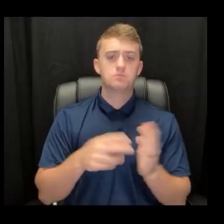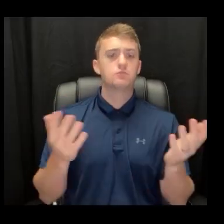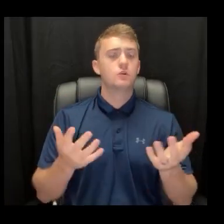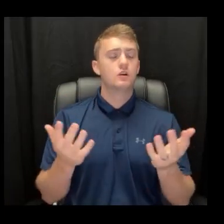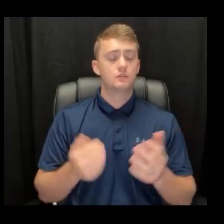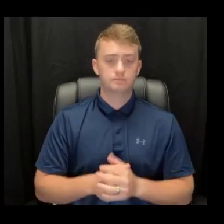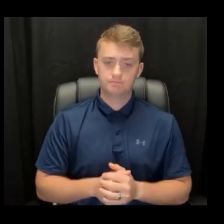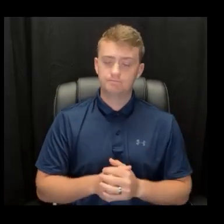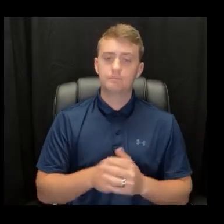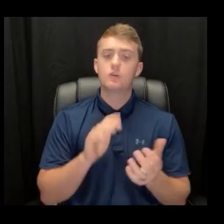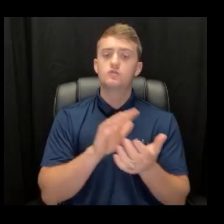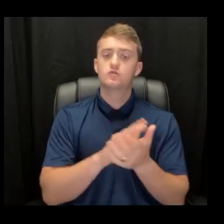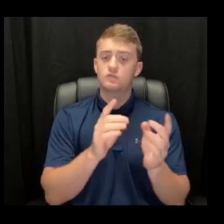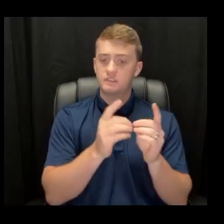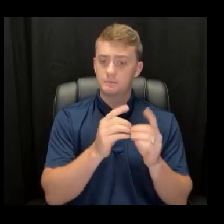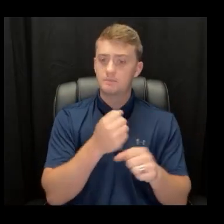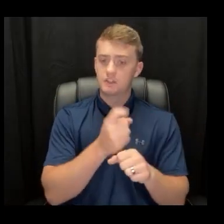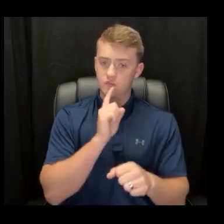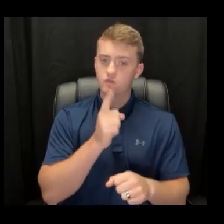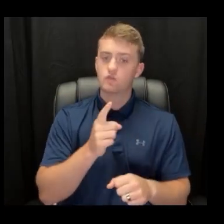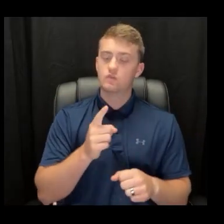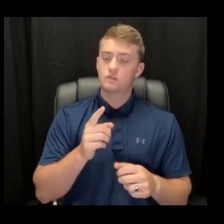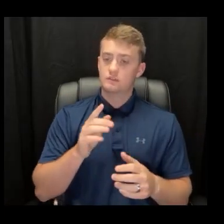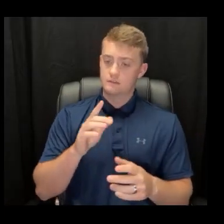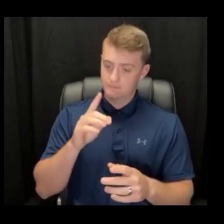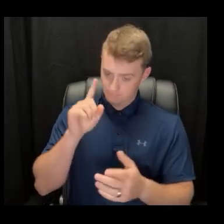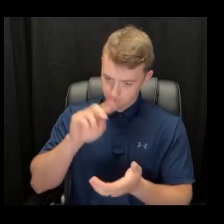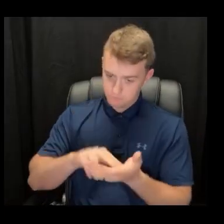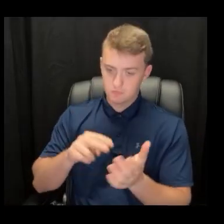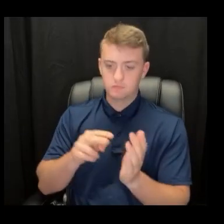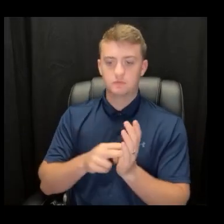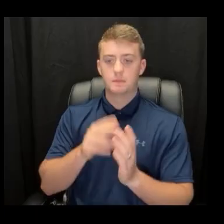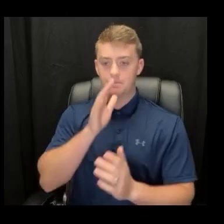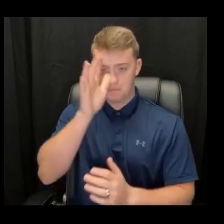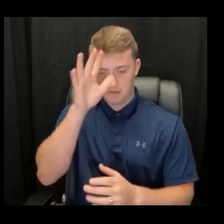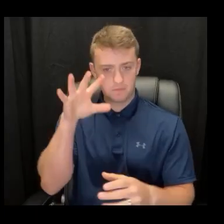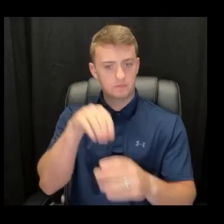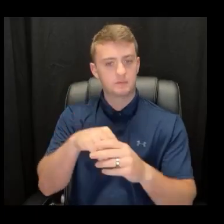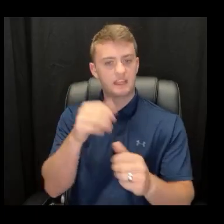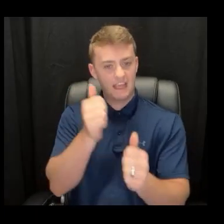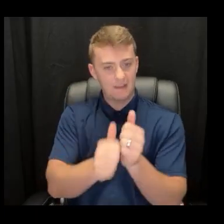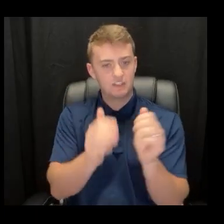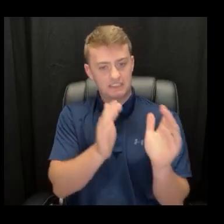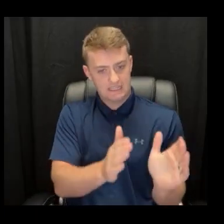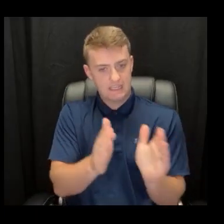districts, this means ensuring meaningful parent participation at every stage of identification,